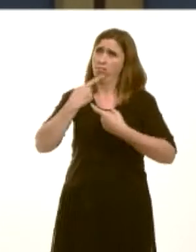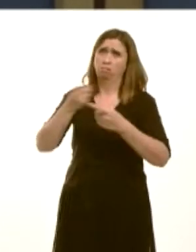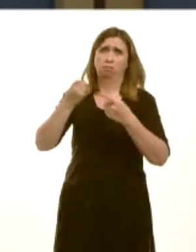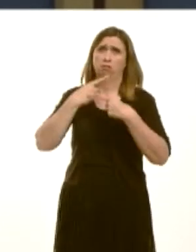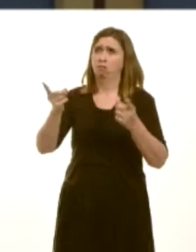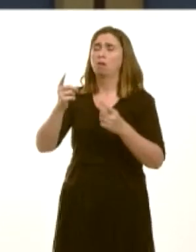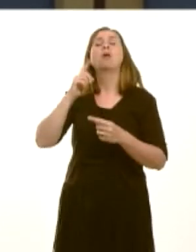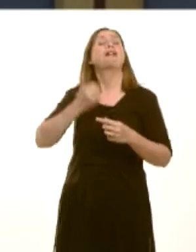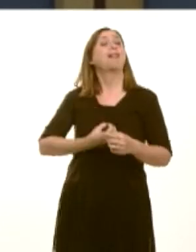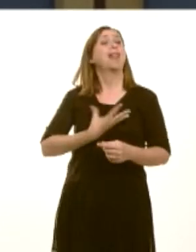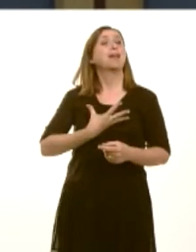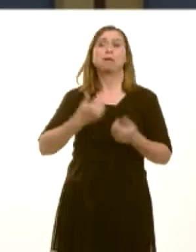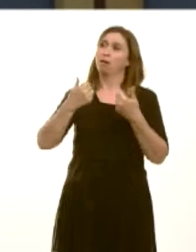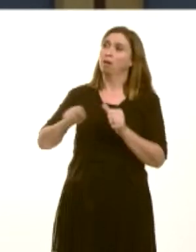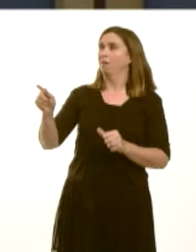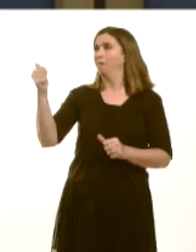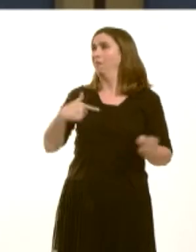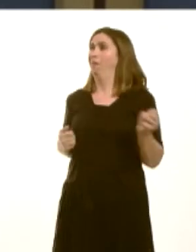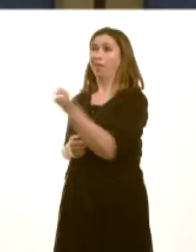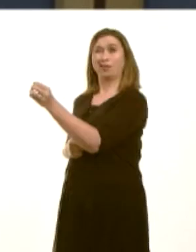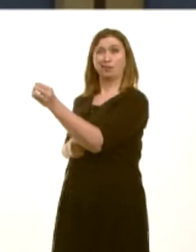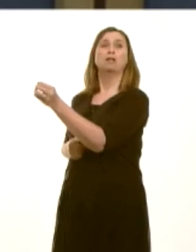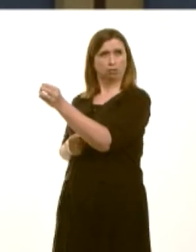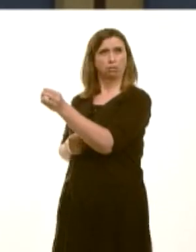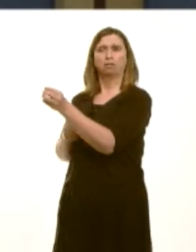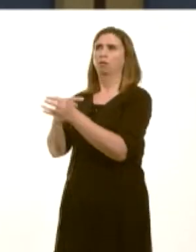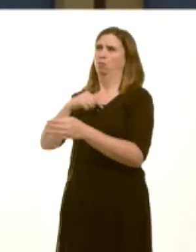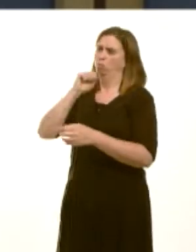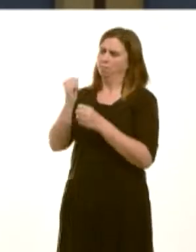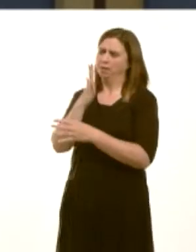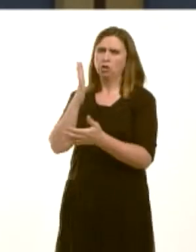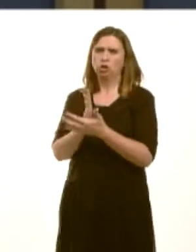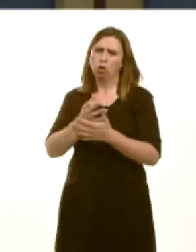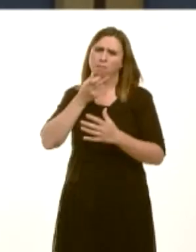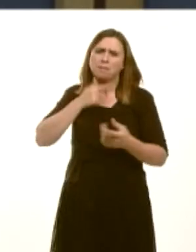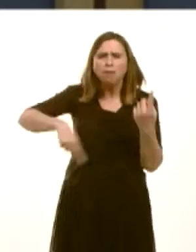we will reprioritise public spending to suit the needs of the constituents, and not leave